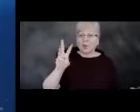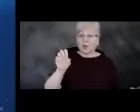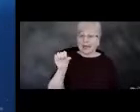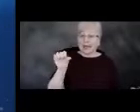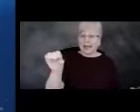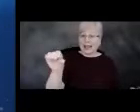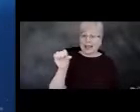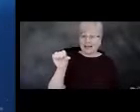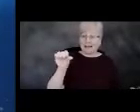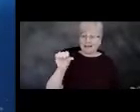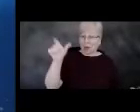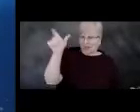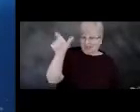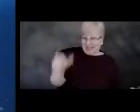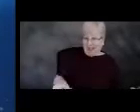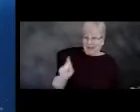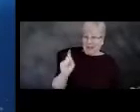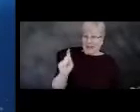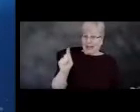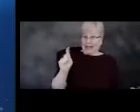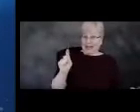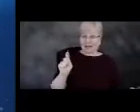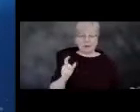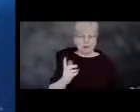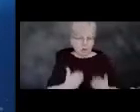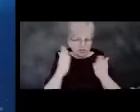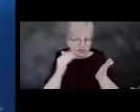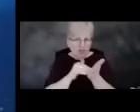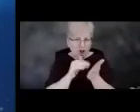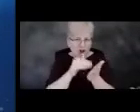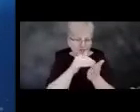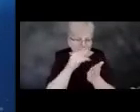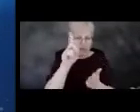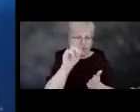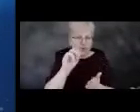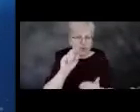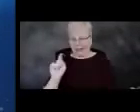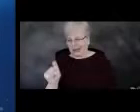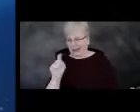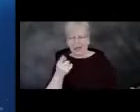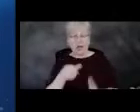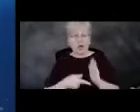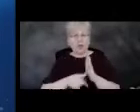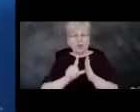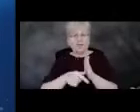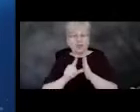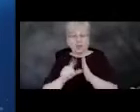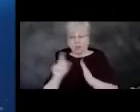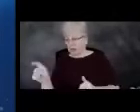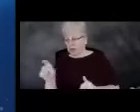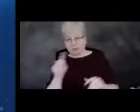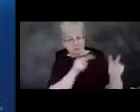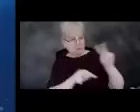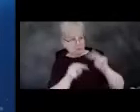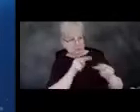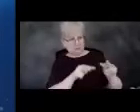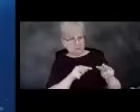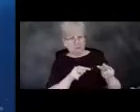16:54:02 and we suggest that you do it often, because this is a great way to check your work 16:54:07 , but also when the time comes when